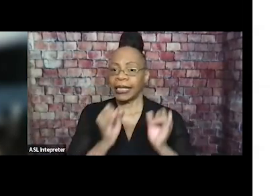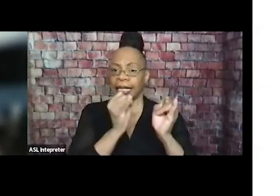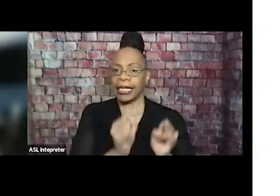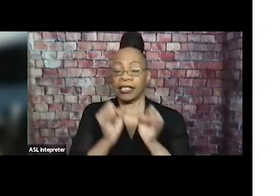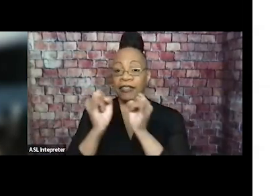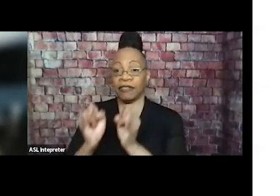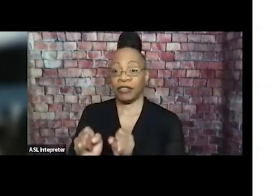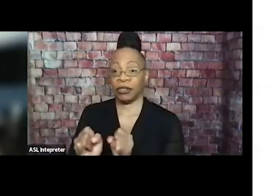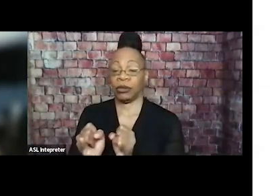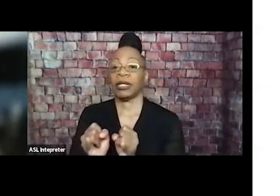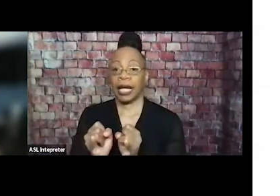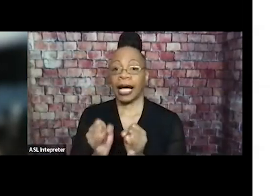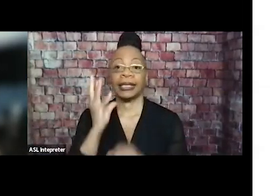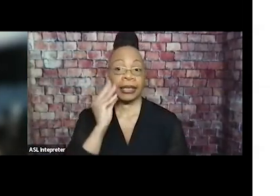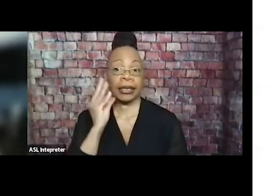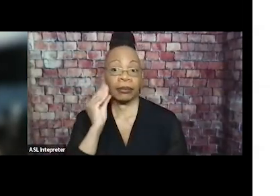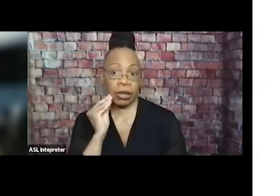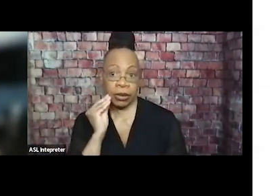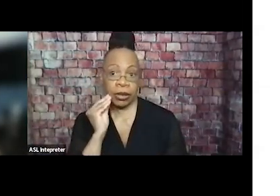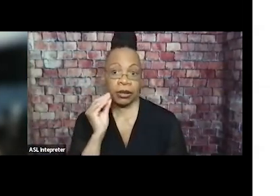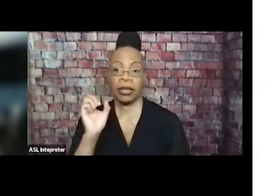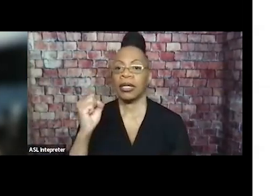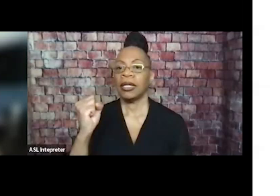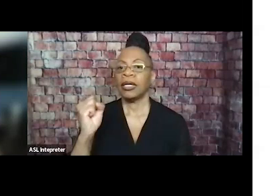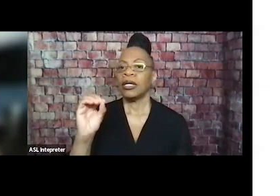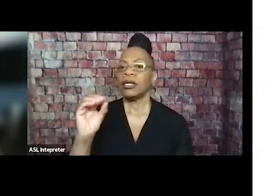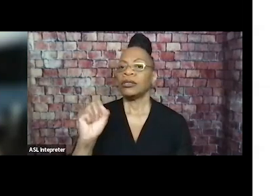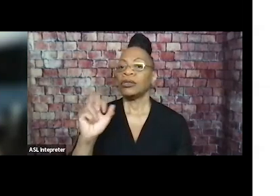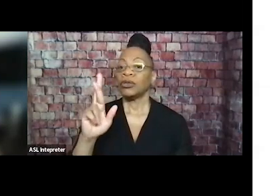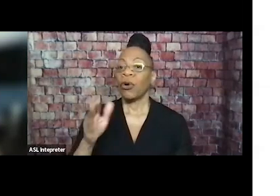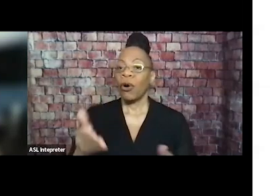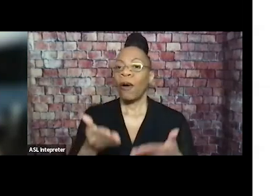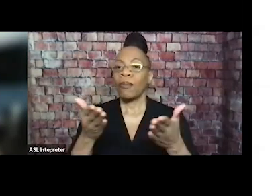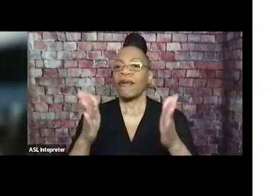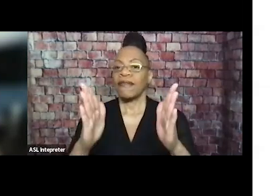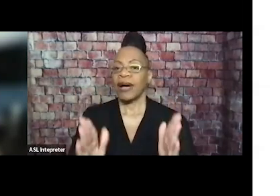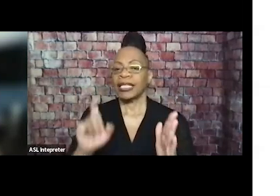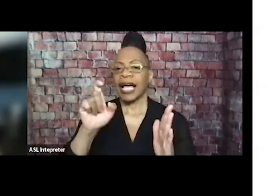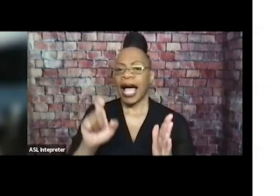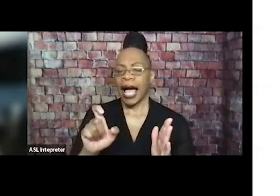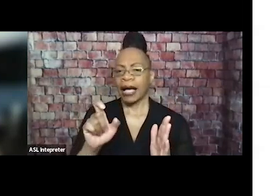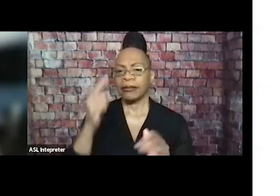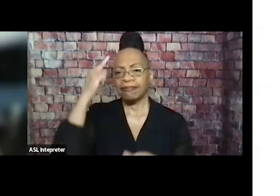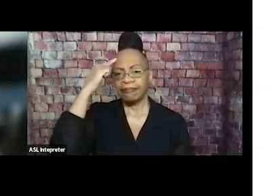And so SOAR providers have to consider the impact of what implicit bias can look like